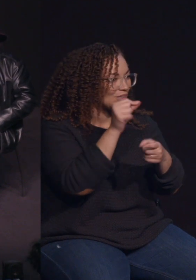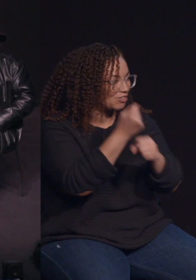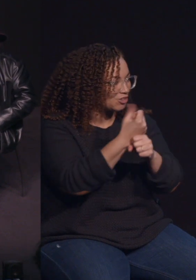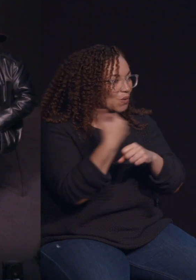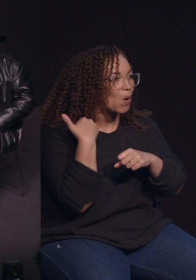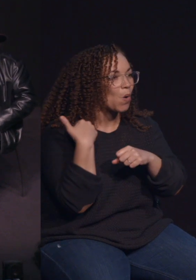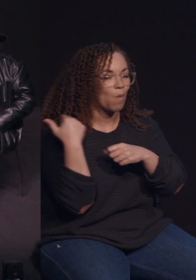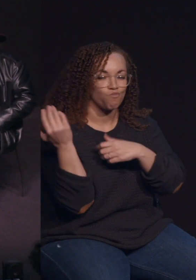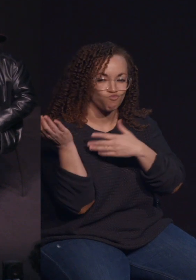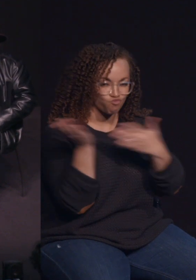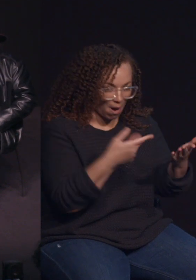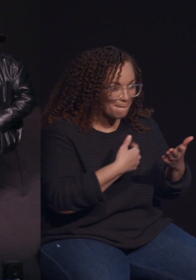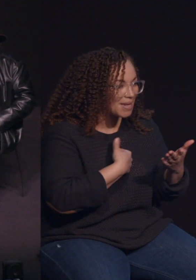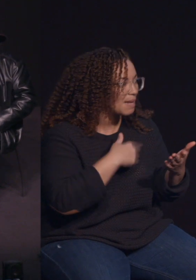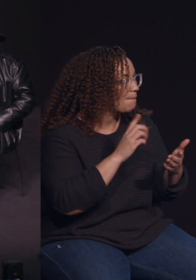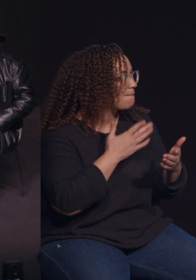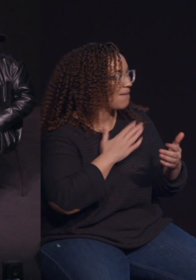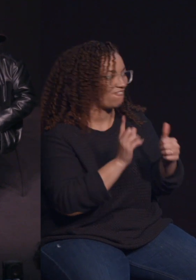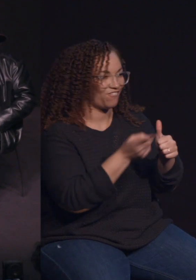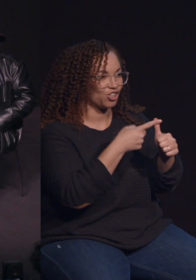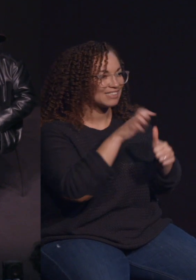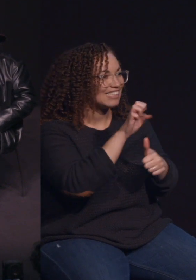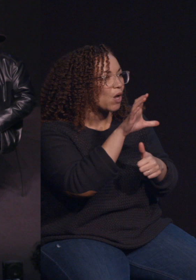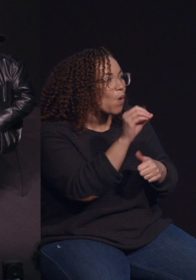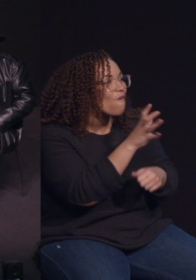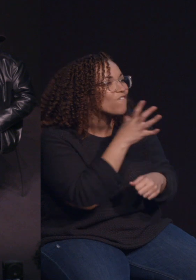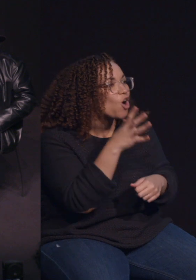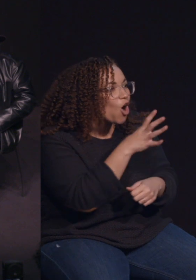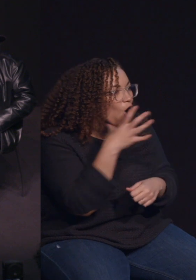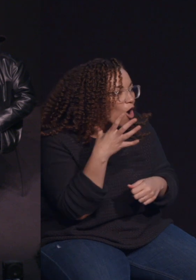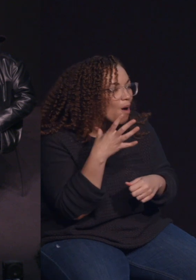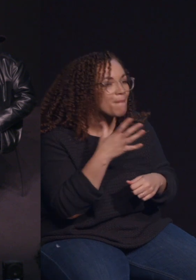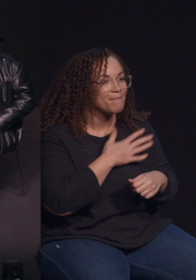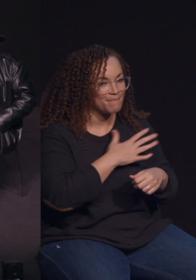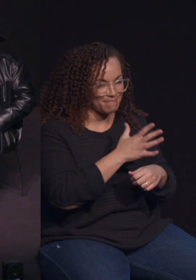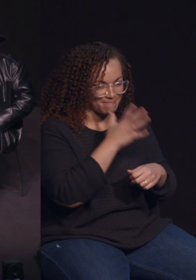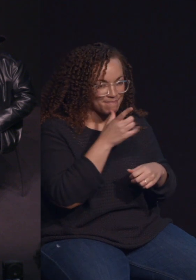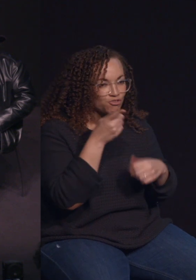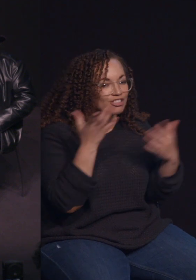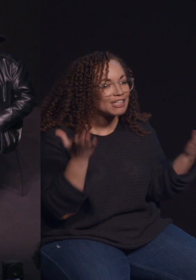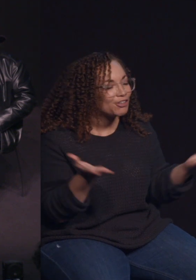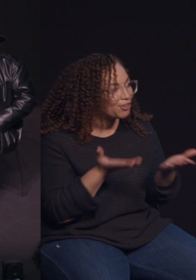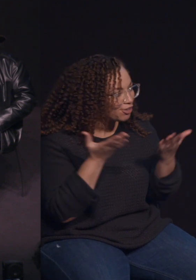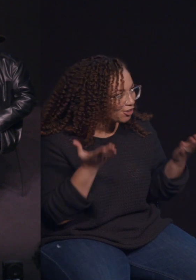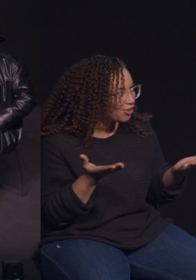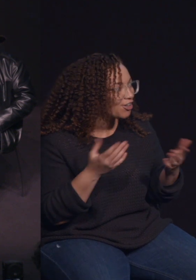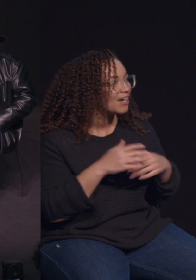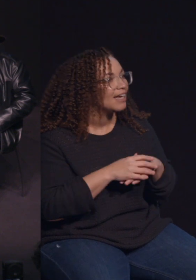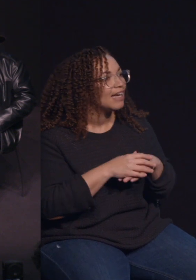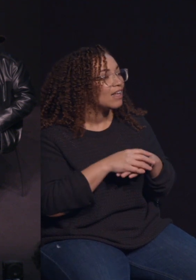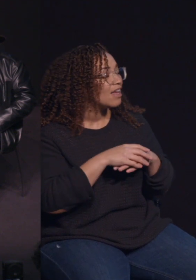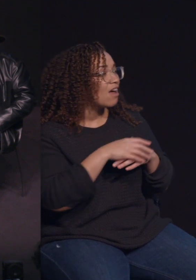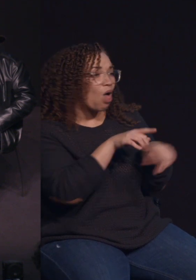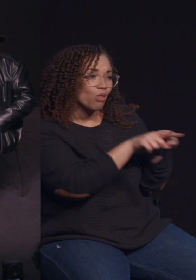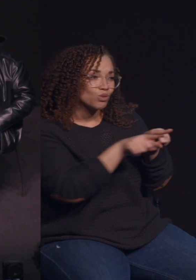There's many more but she's here. Also, the only reason I'm here is because all of the beings I'm